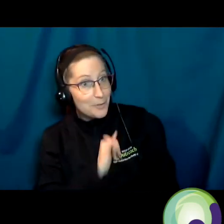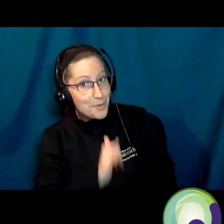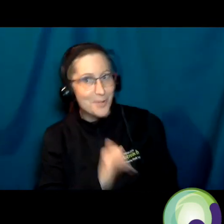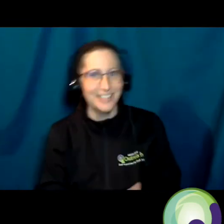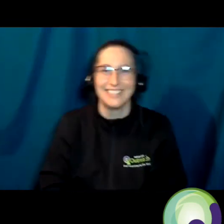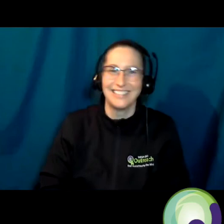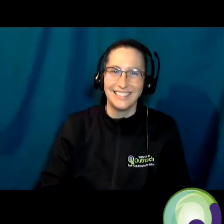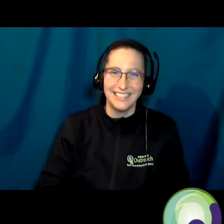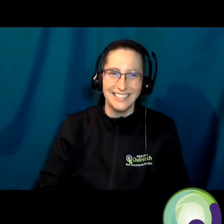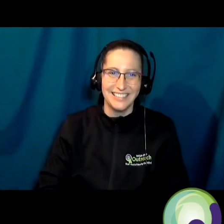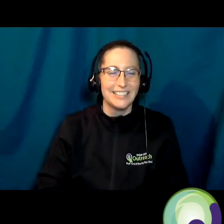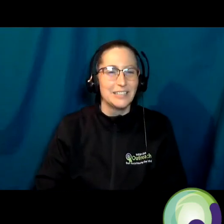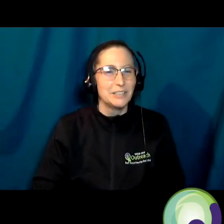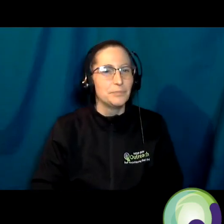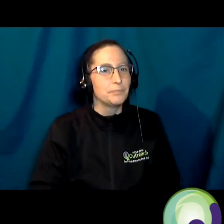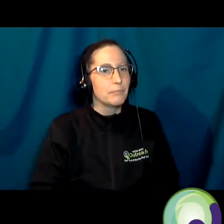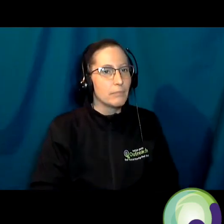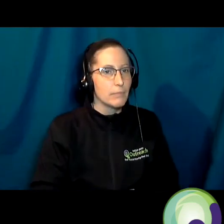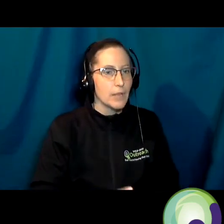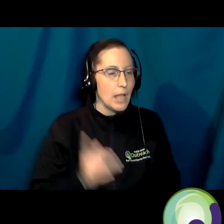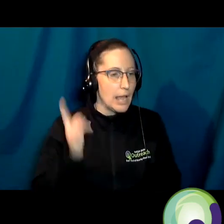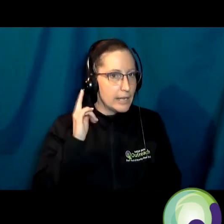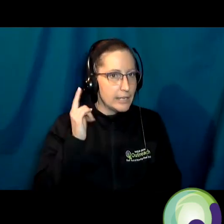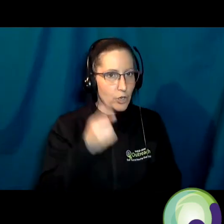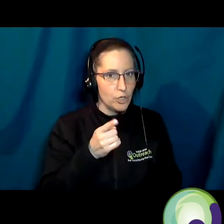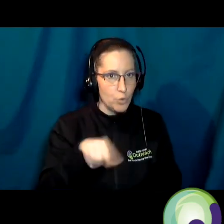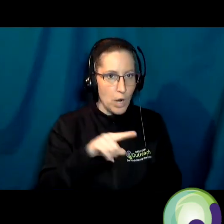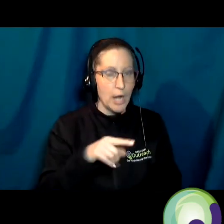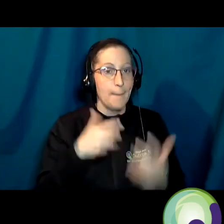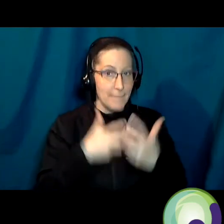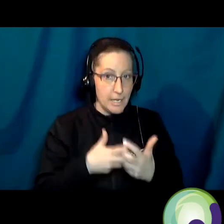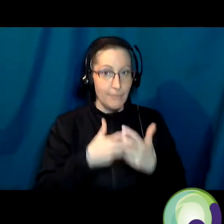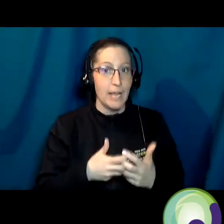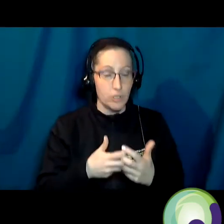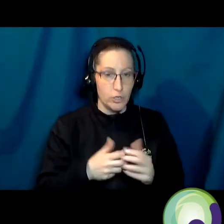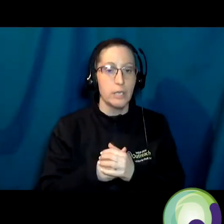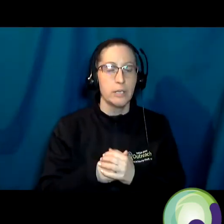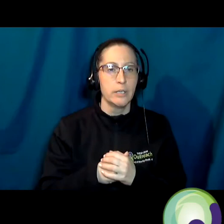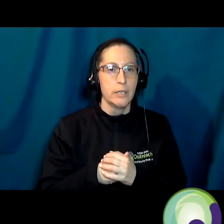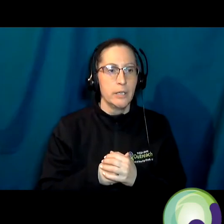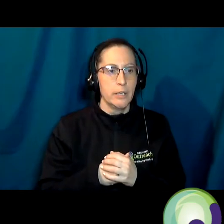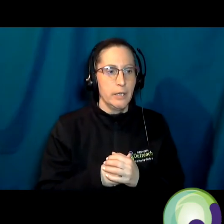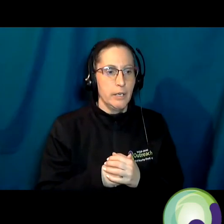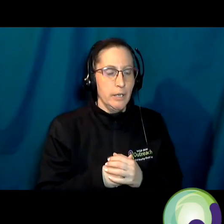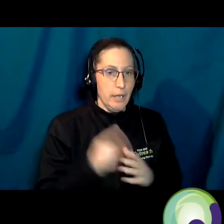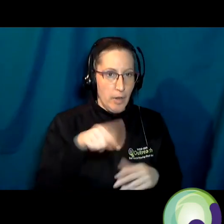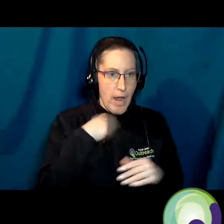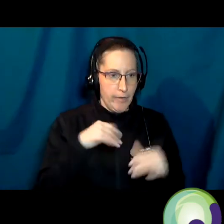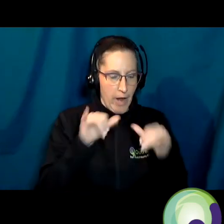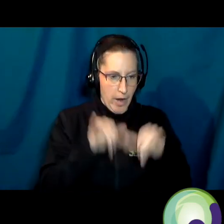Heidi: You are manufacturing plant. So do you have routine safety trainings,